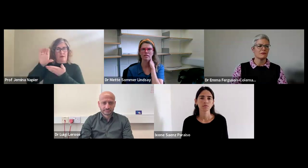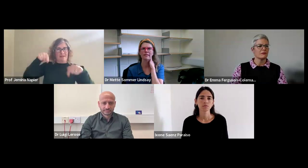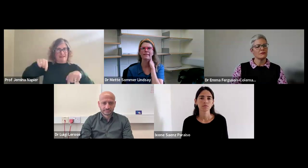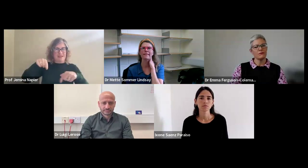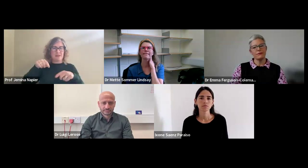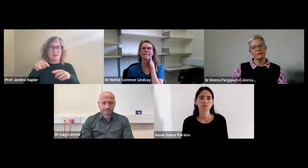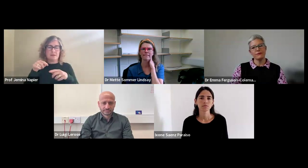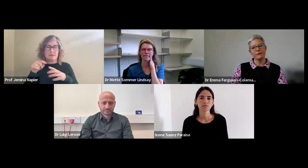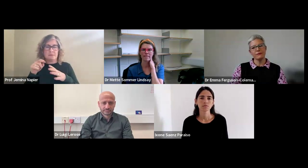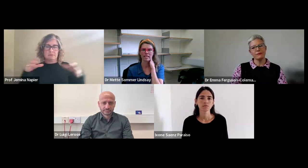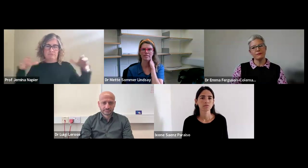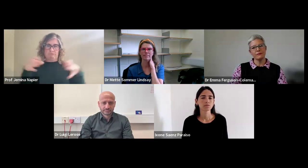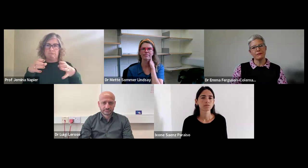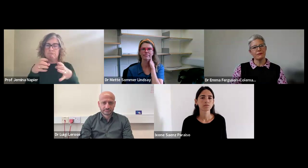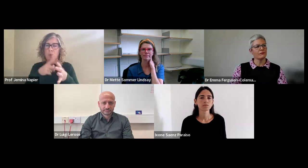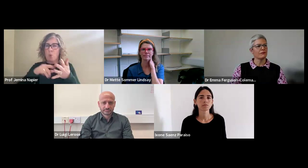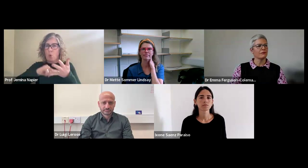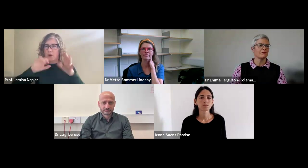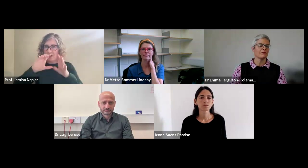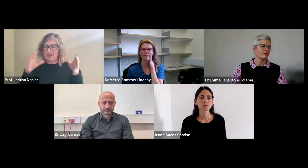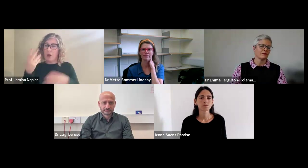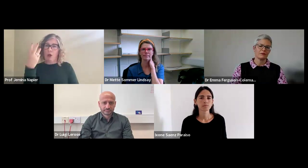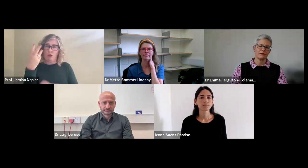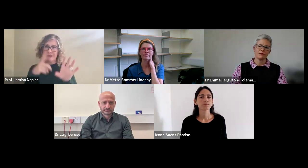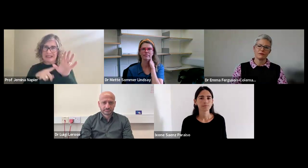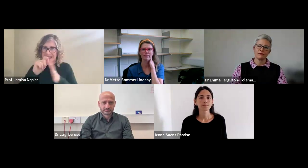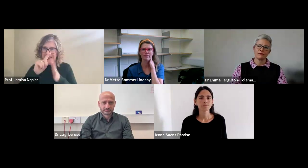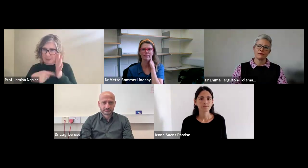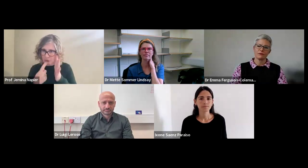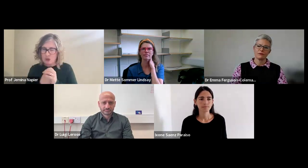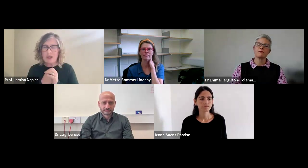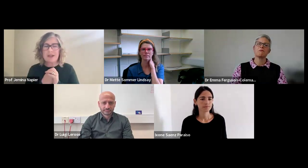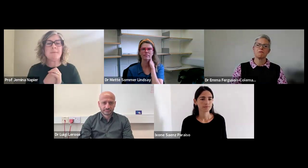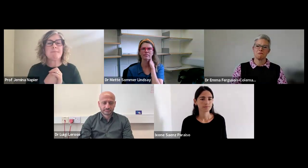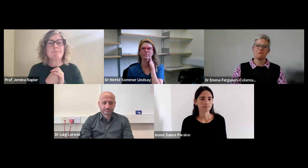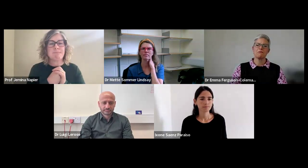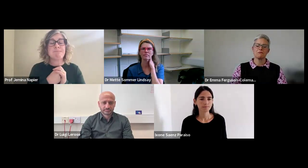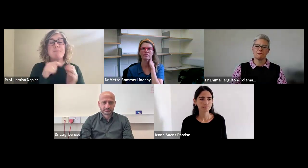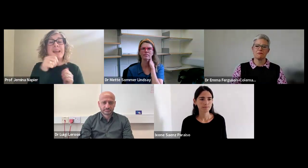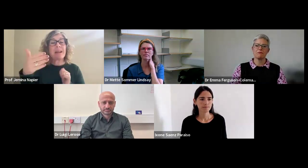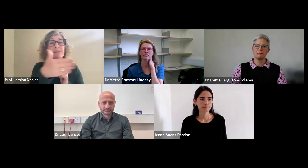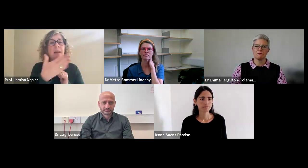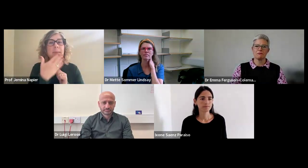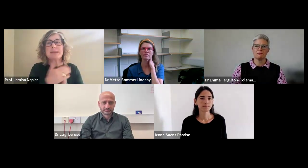Academy is a joint funder of this project so it's a three-year project the caucus.